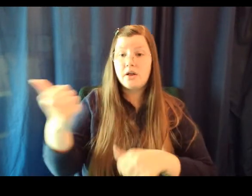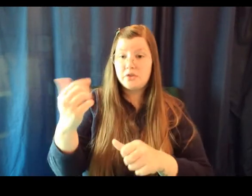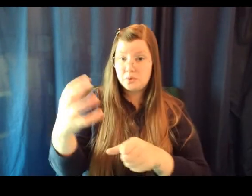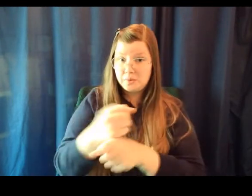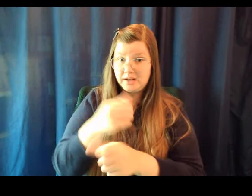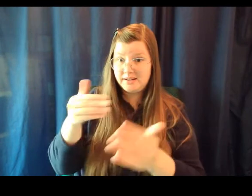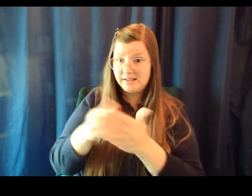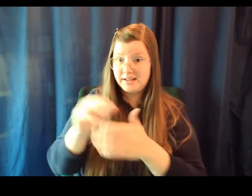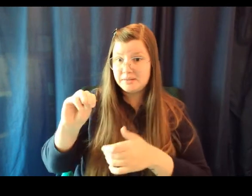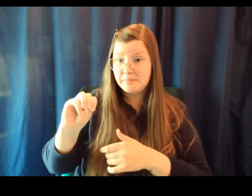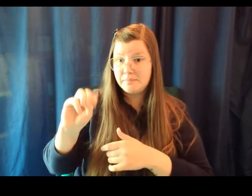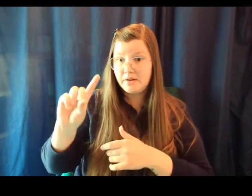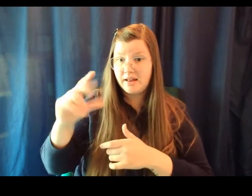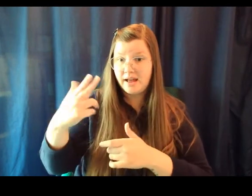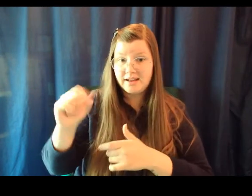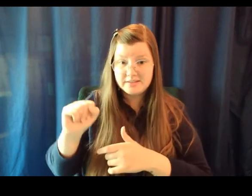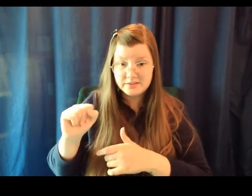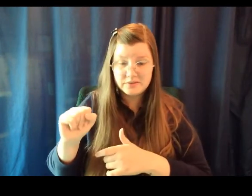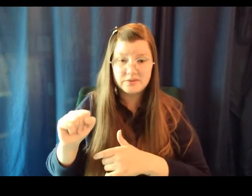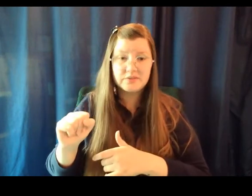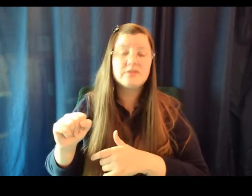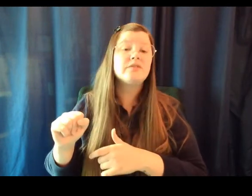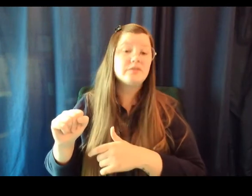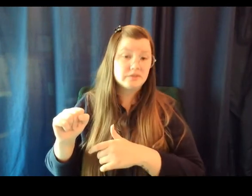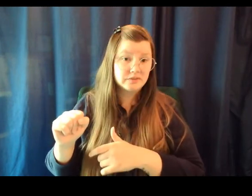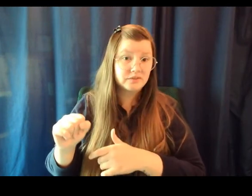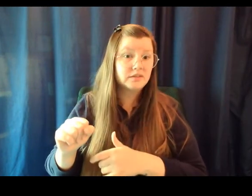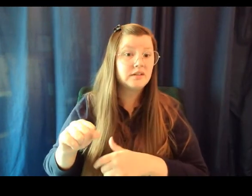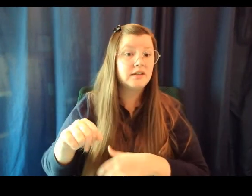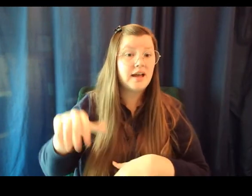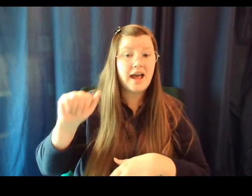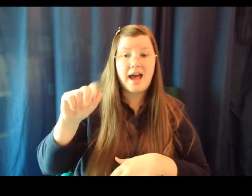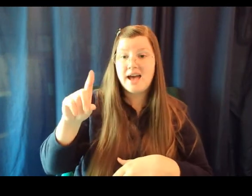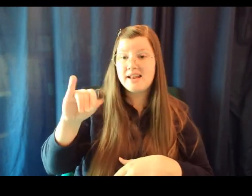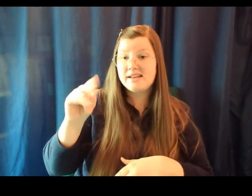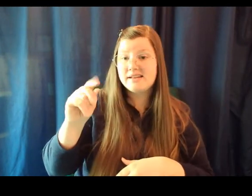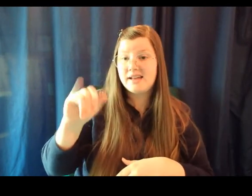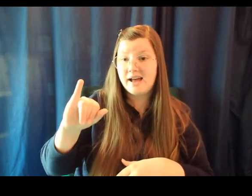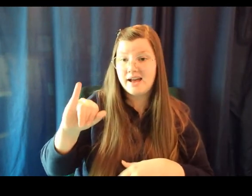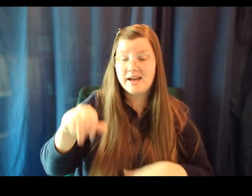Adonai Daniel led the way with 18, Jacob Gabler 11, and Benjamin Hanson 9.